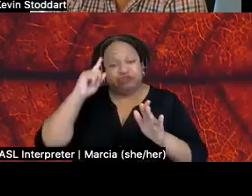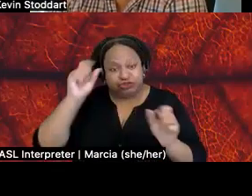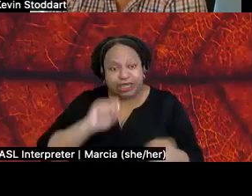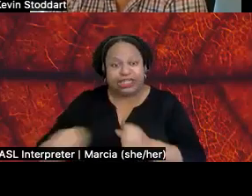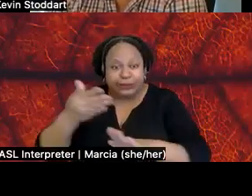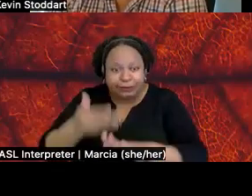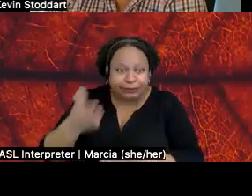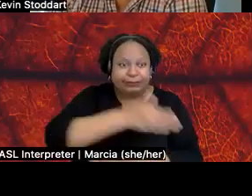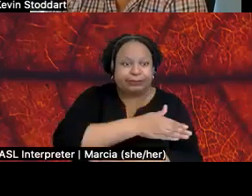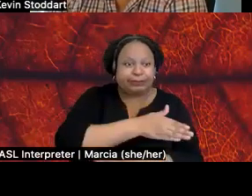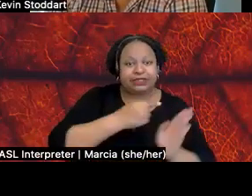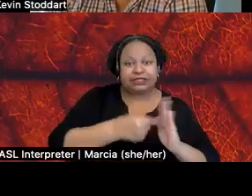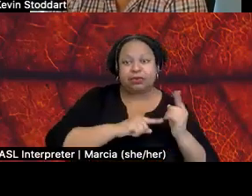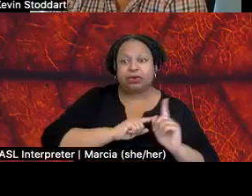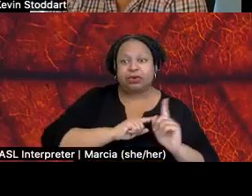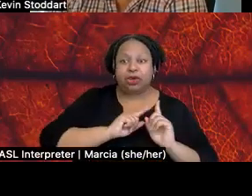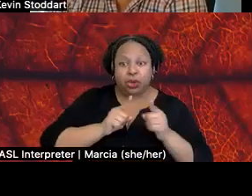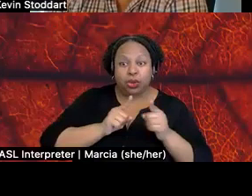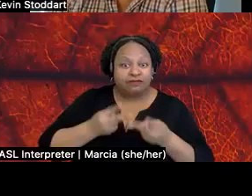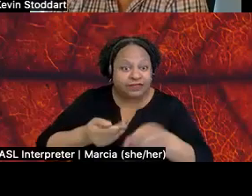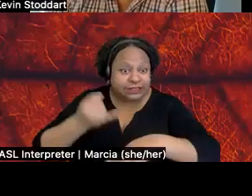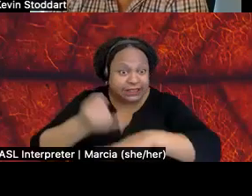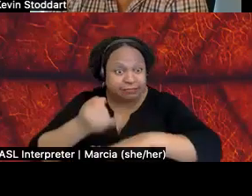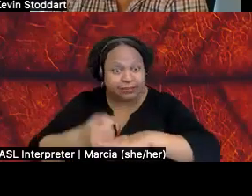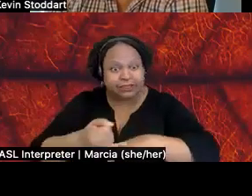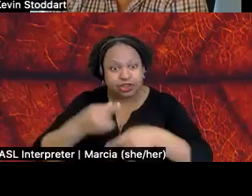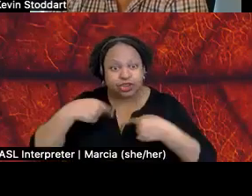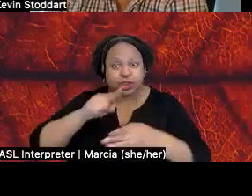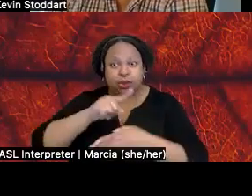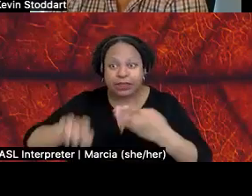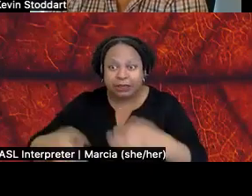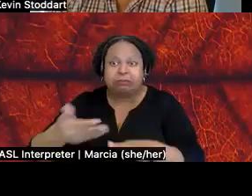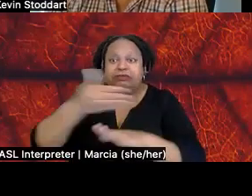The student needs to visit the campus during the summer.